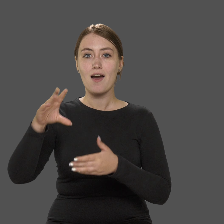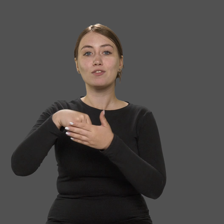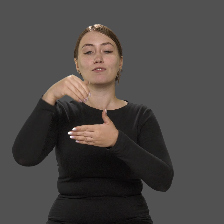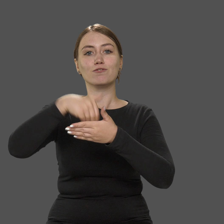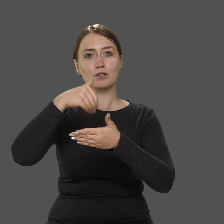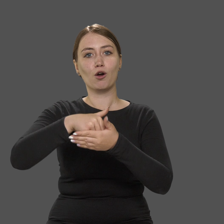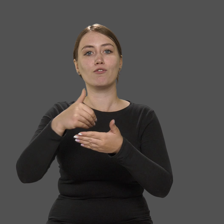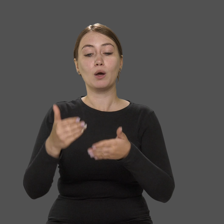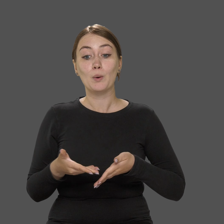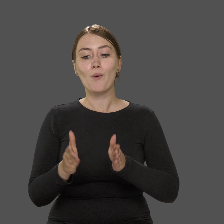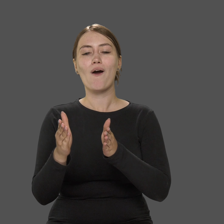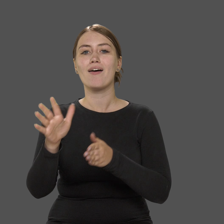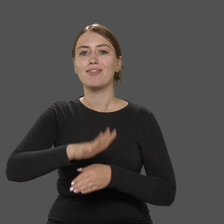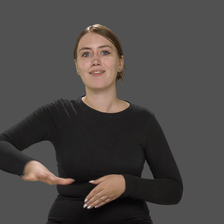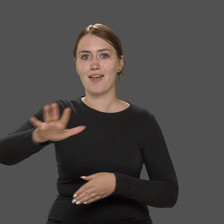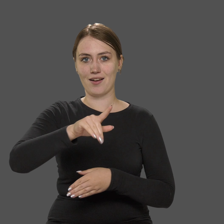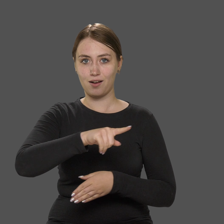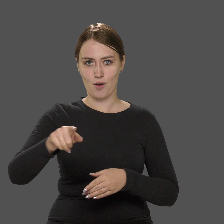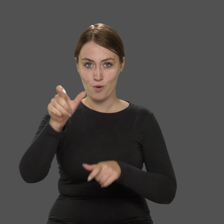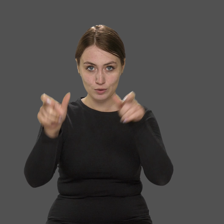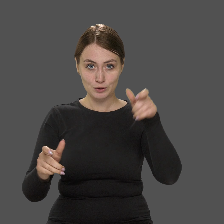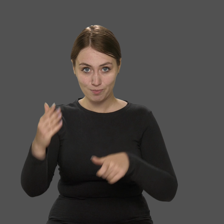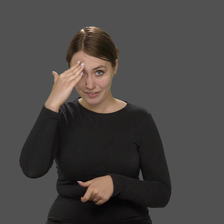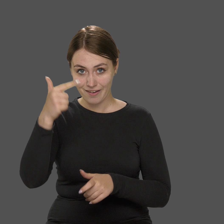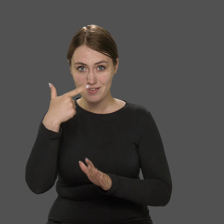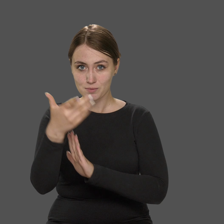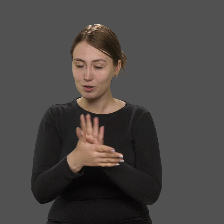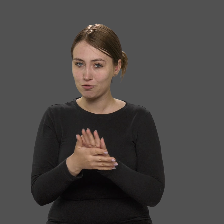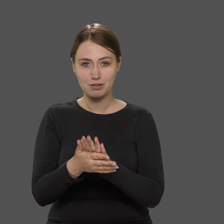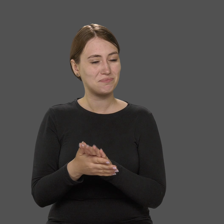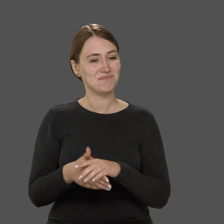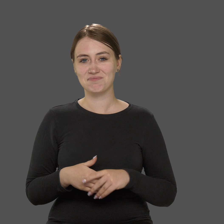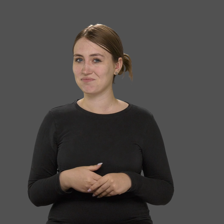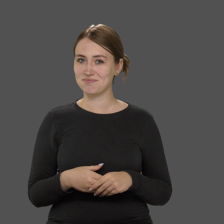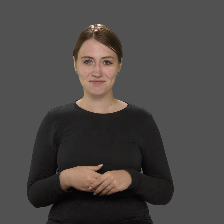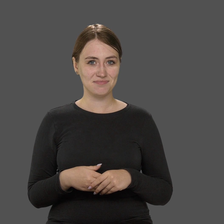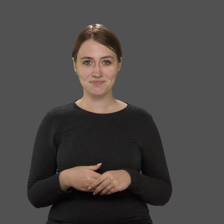raised in non-signing environments.